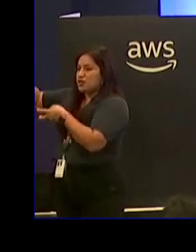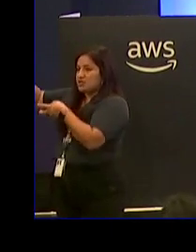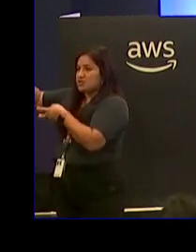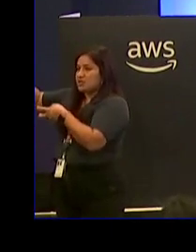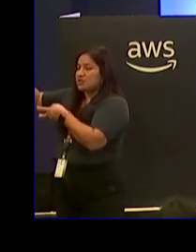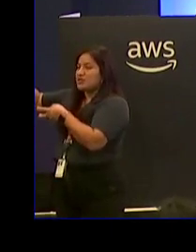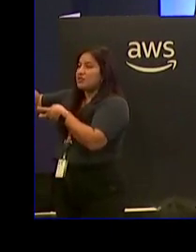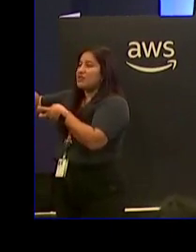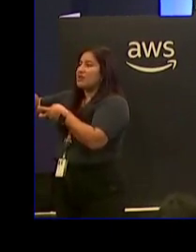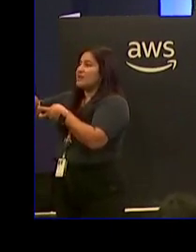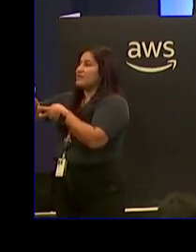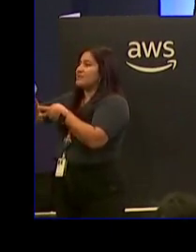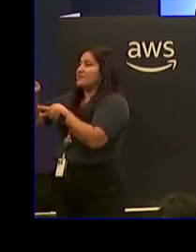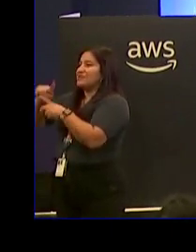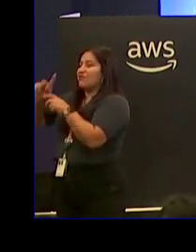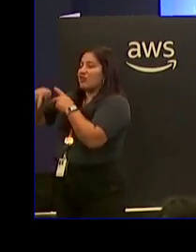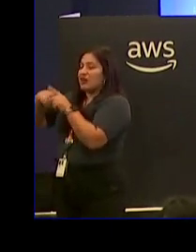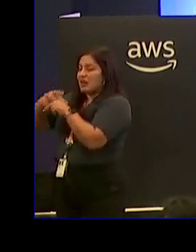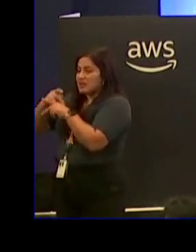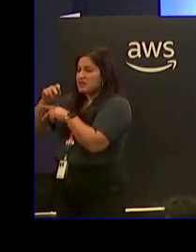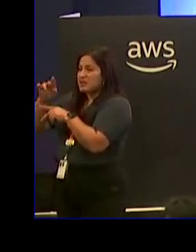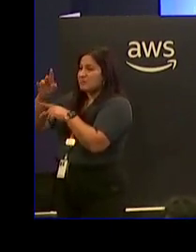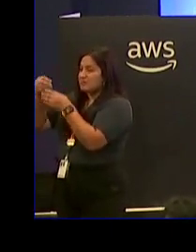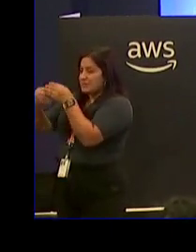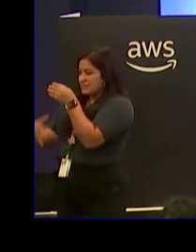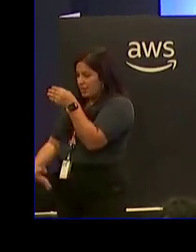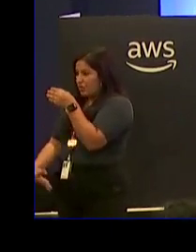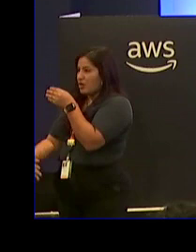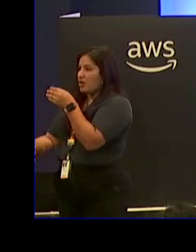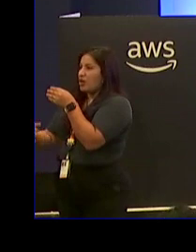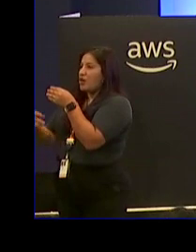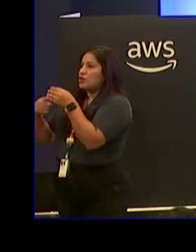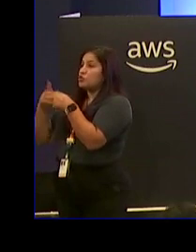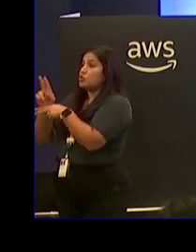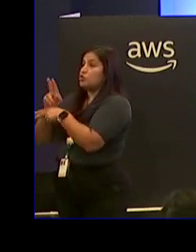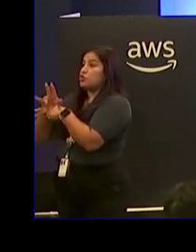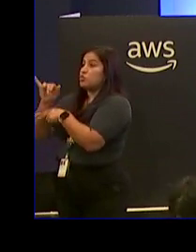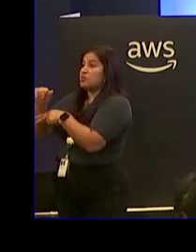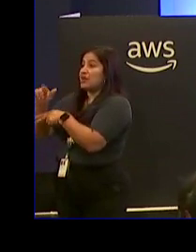NTs extraction and so on. It can also be used to deliver the sentiment